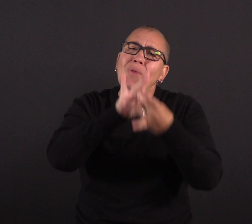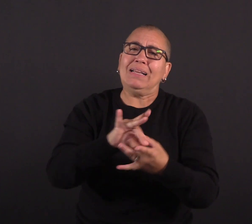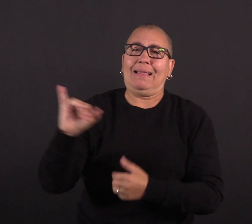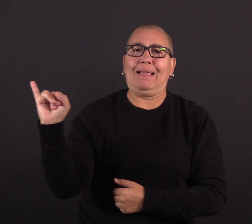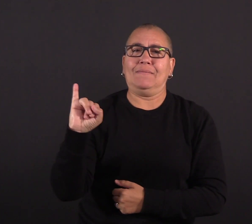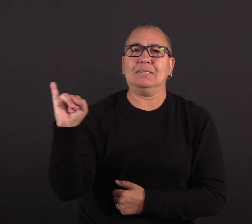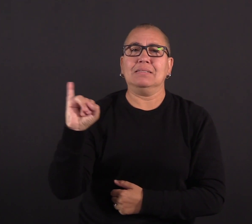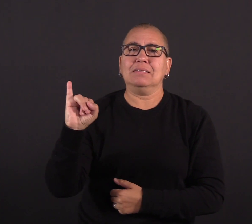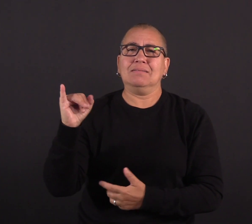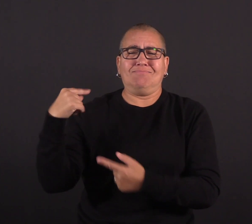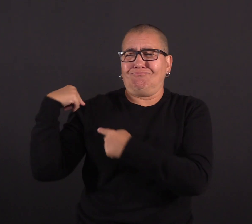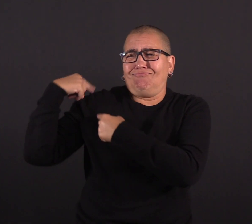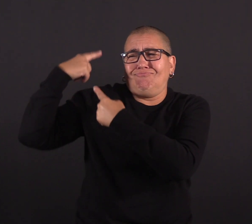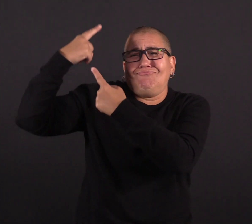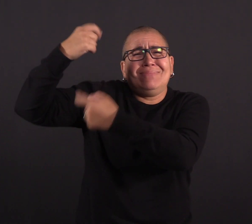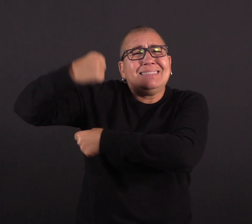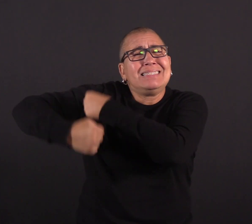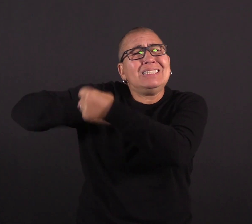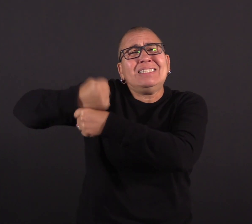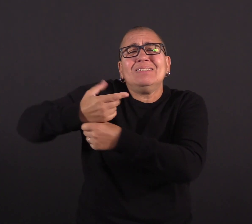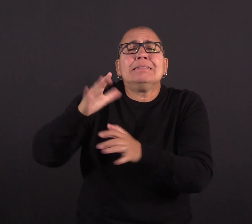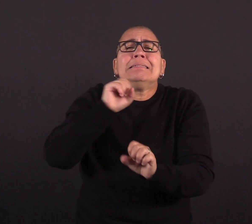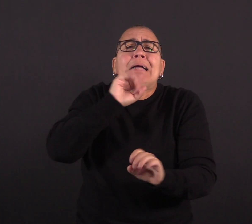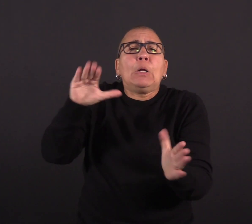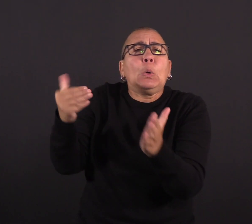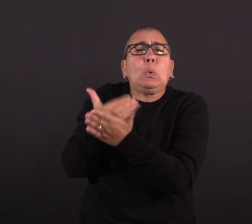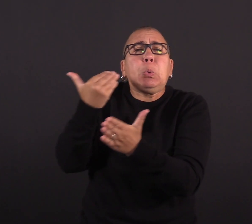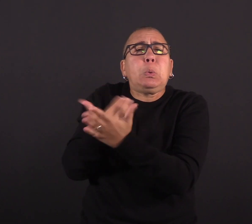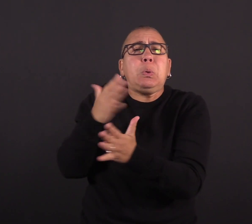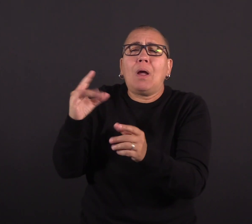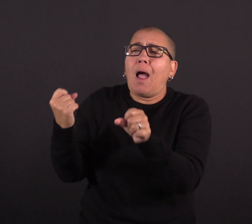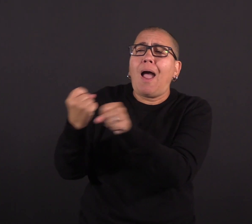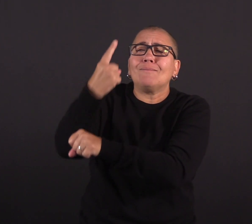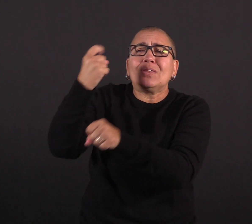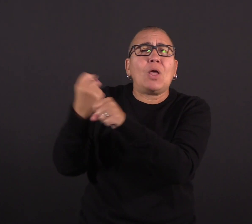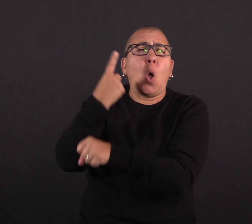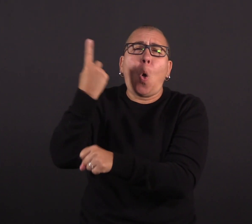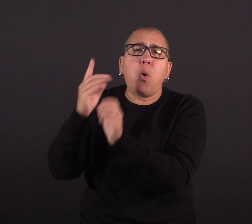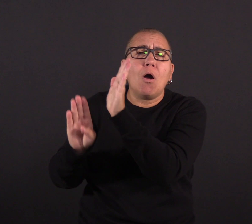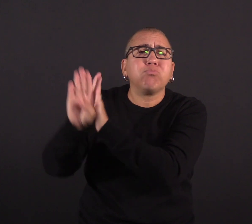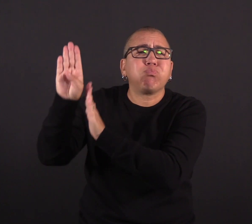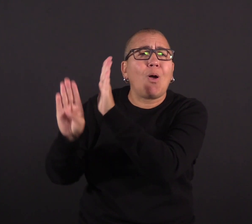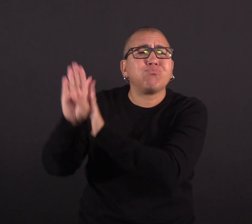we’ve seen in the past even if we get a surge of infections, because there’s enough fundamental,